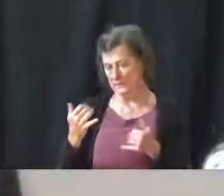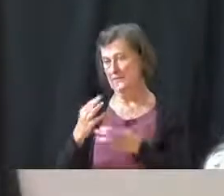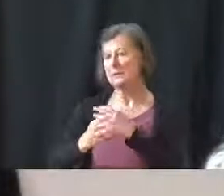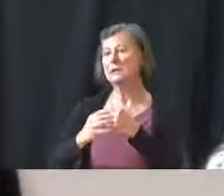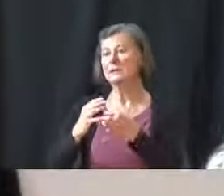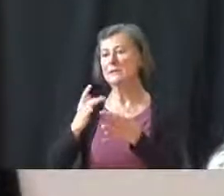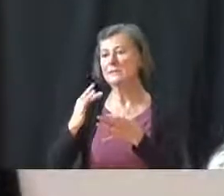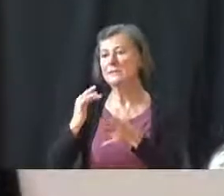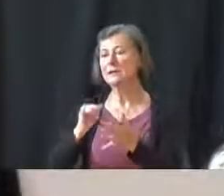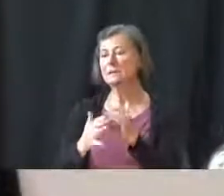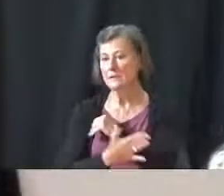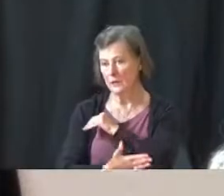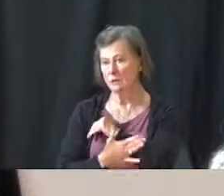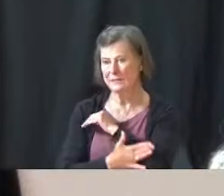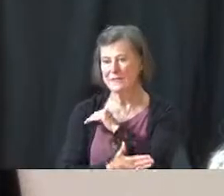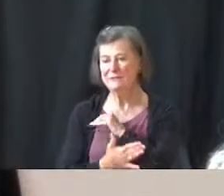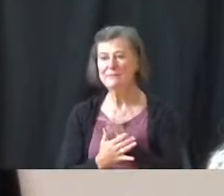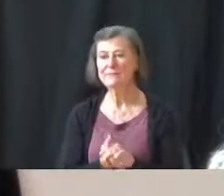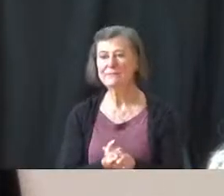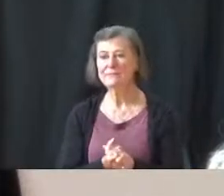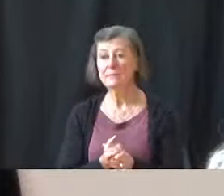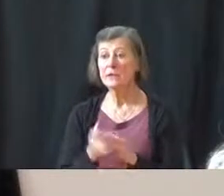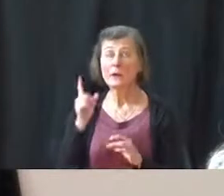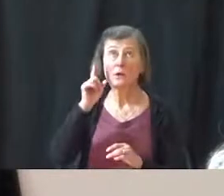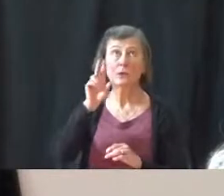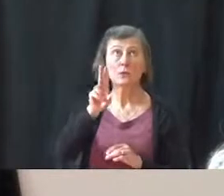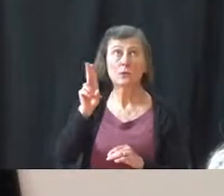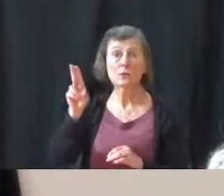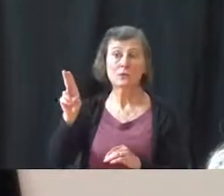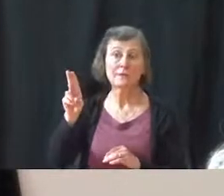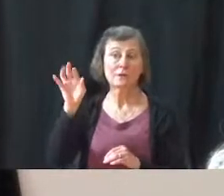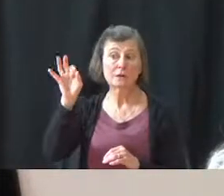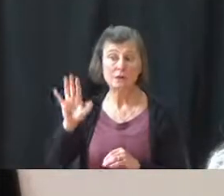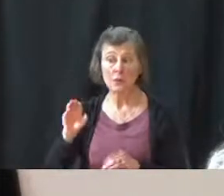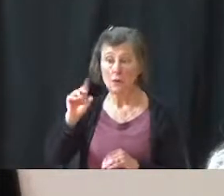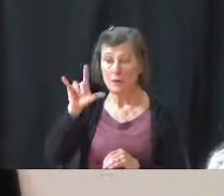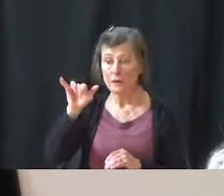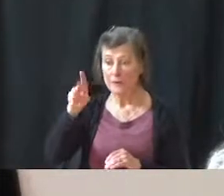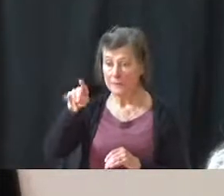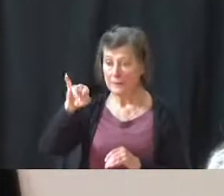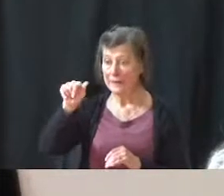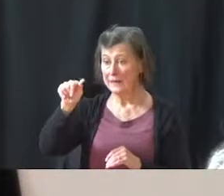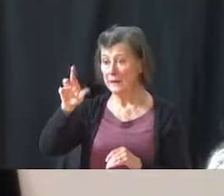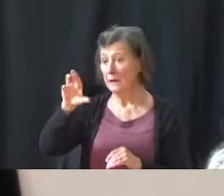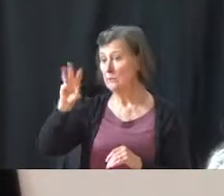I think of the Universalist minister, Olympia Brown, who absolutely refused to accept that